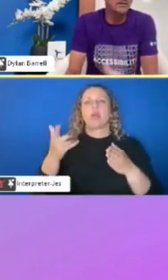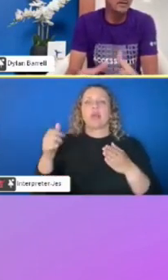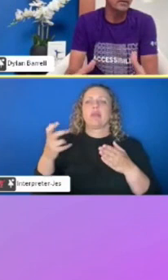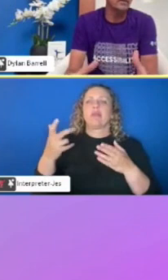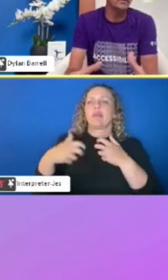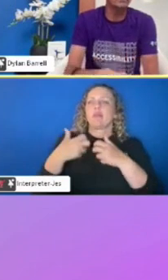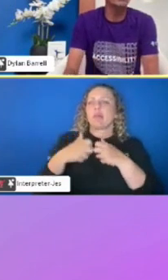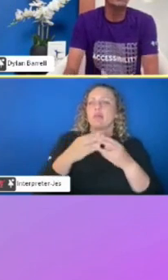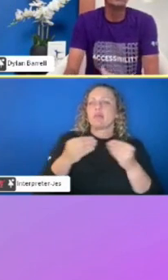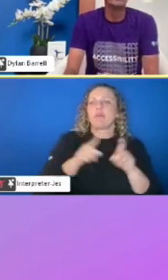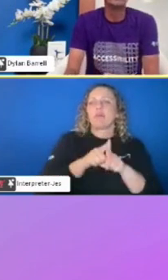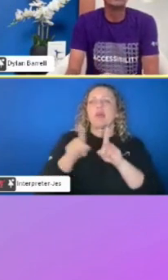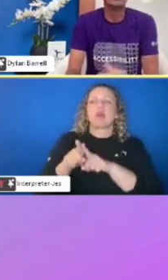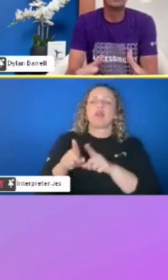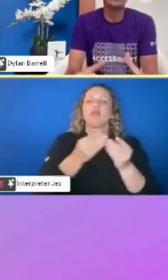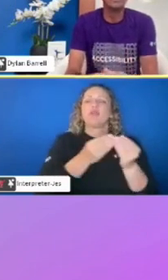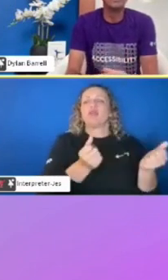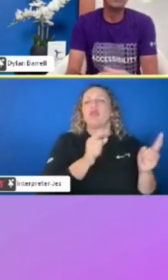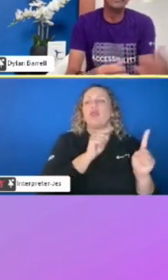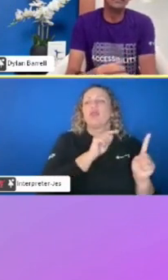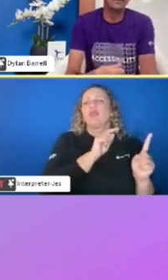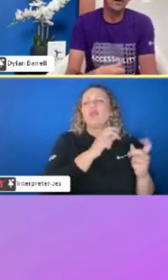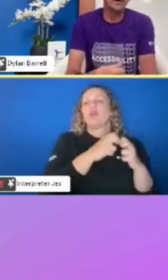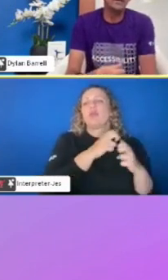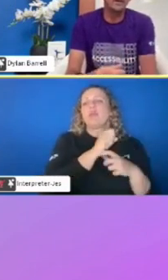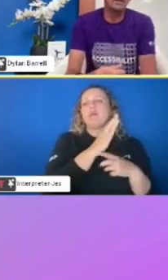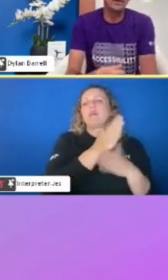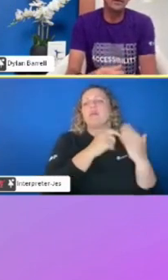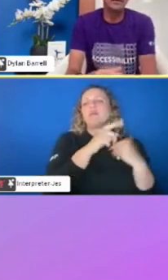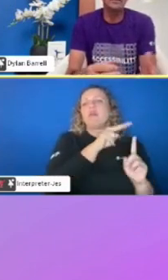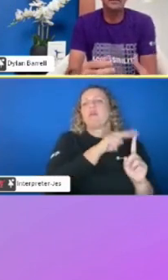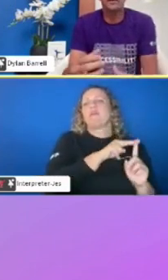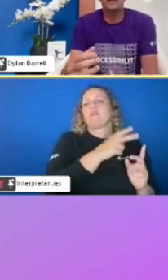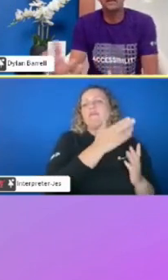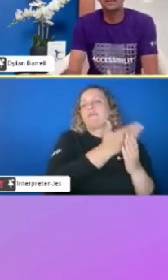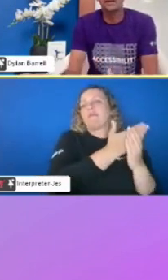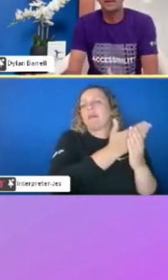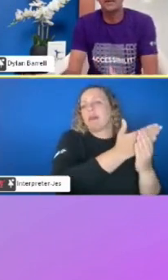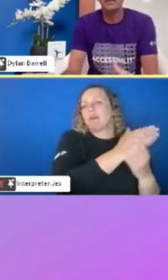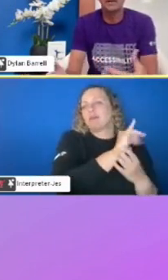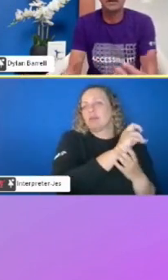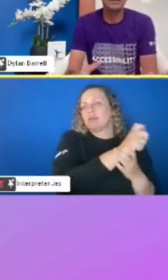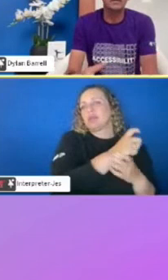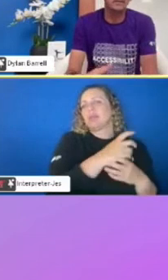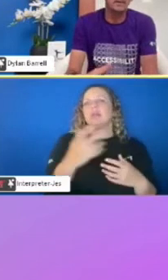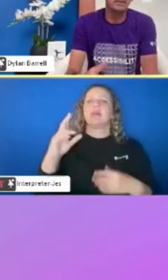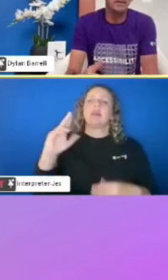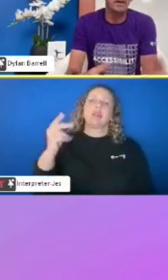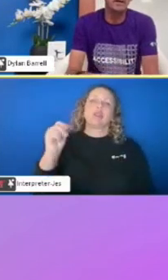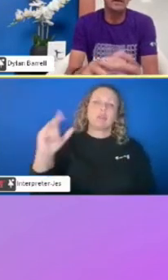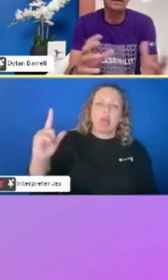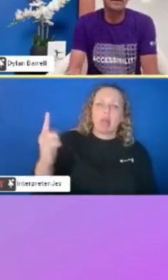But it also solves the problem of some of your files, maybe JSX files, some of them may be html, some of 'em may be markdown,